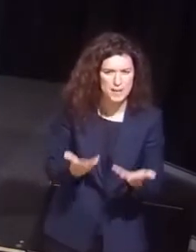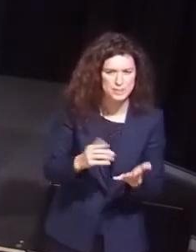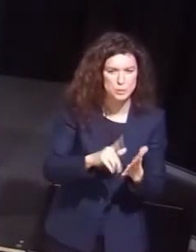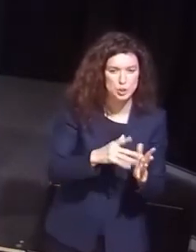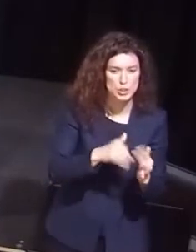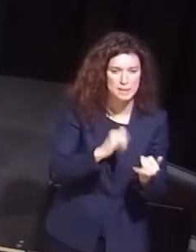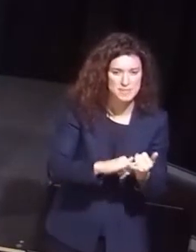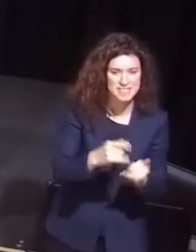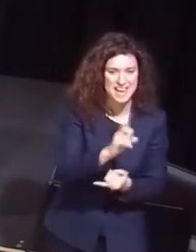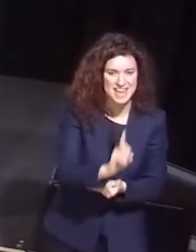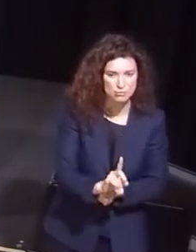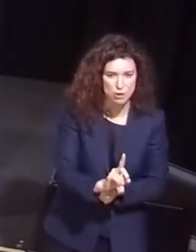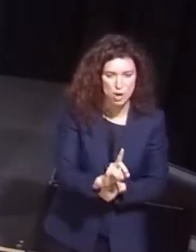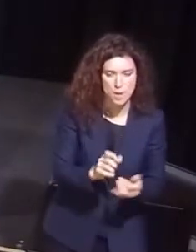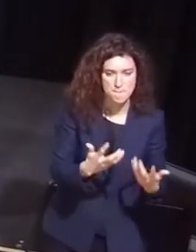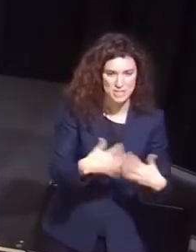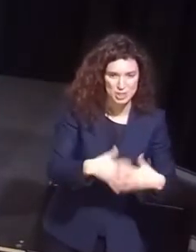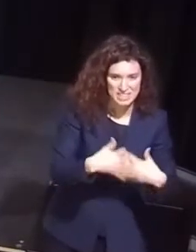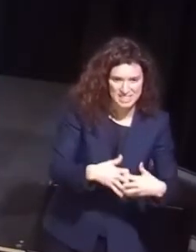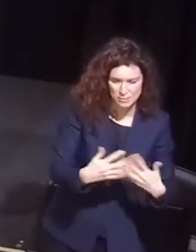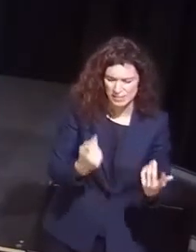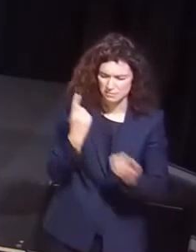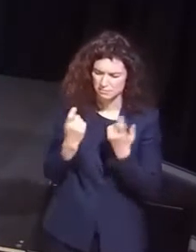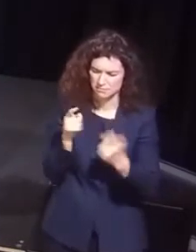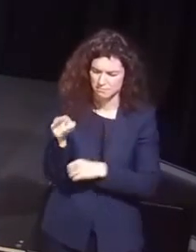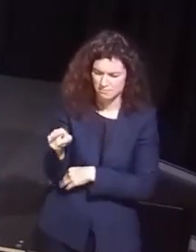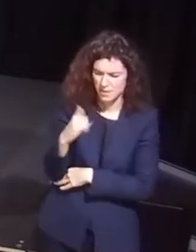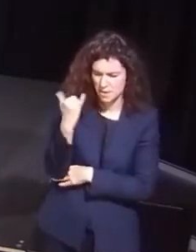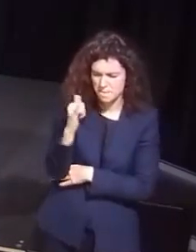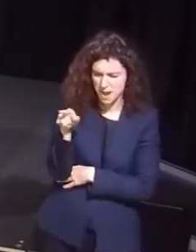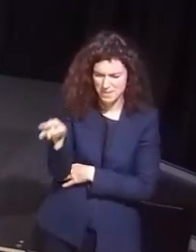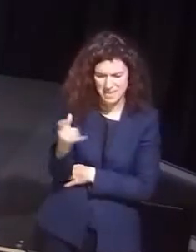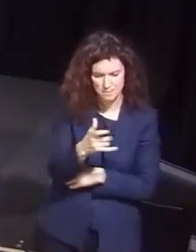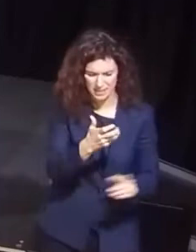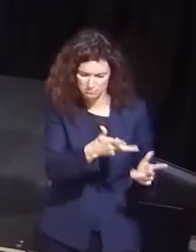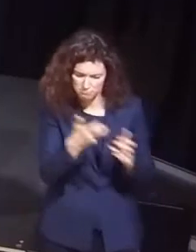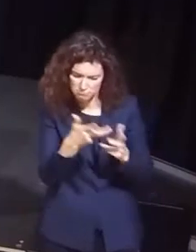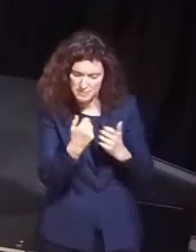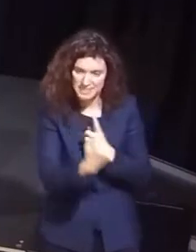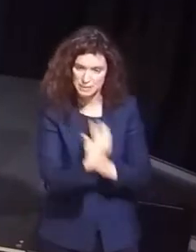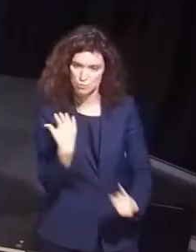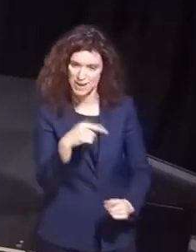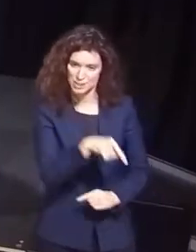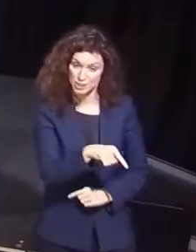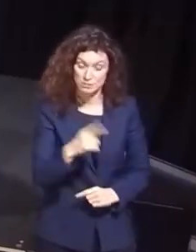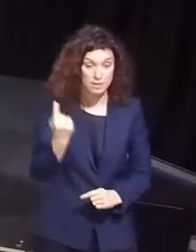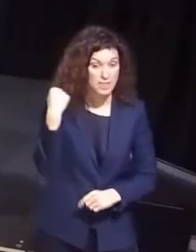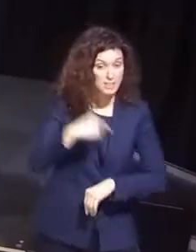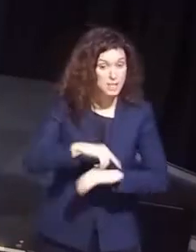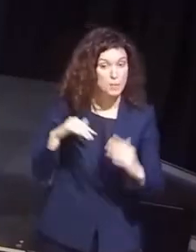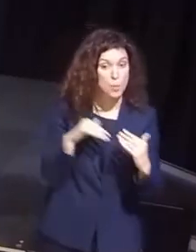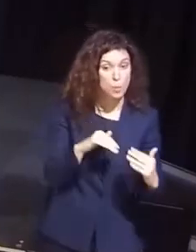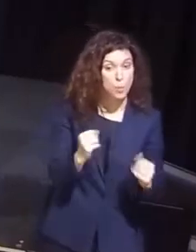make me wonder if Reg or Derek ever played one at a fun fair and took inspiration." And this was a board game where you held a single switch